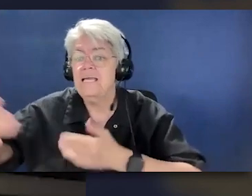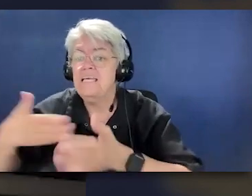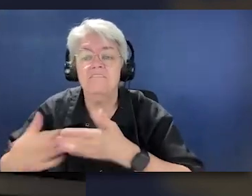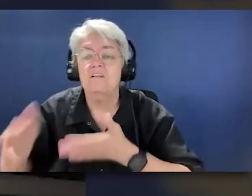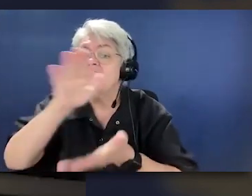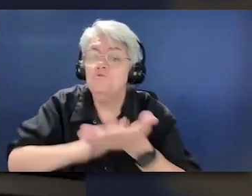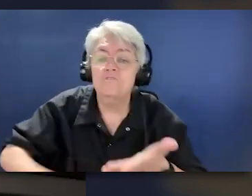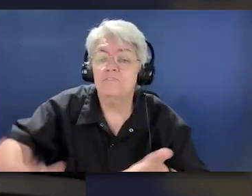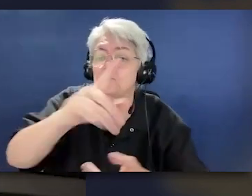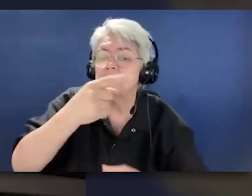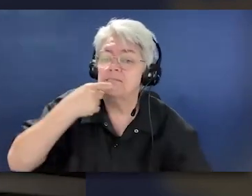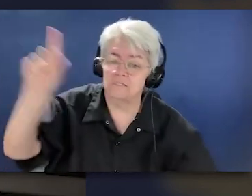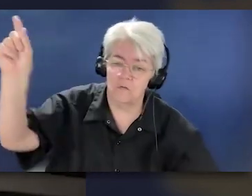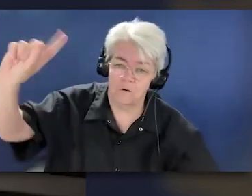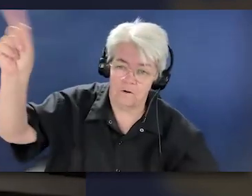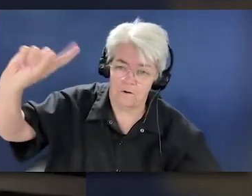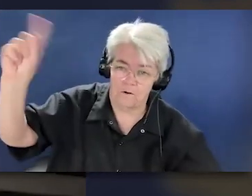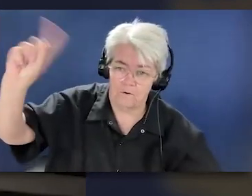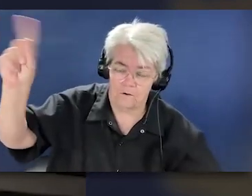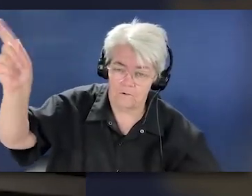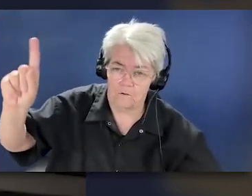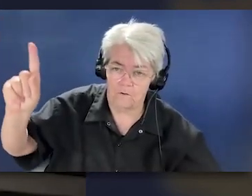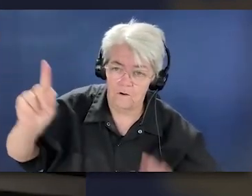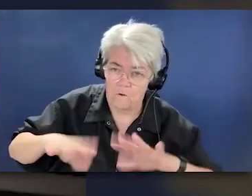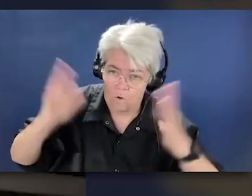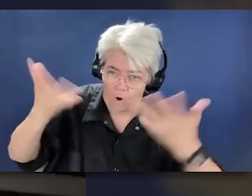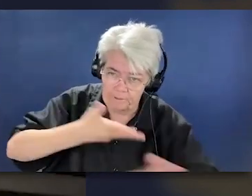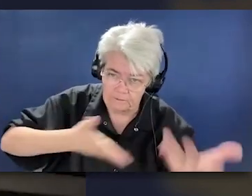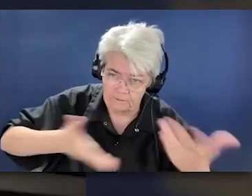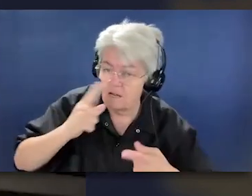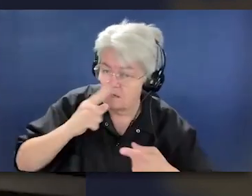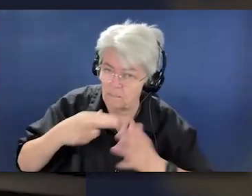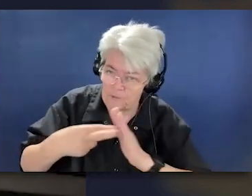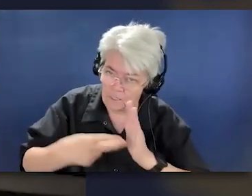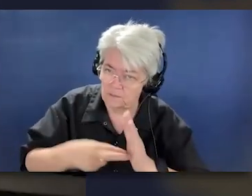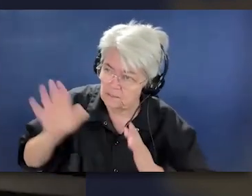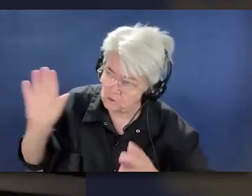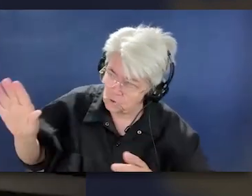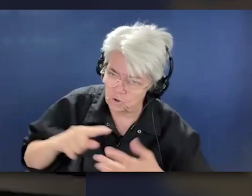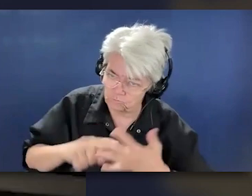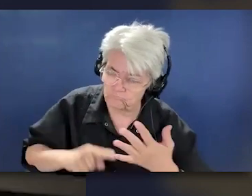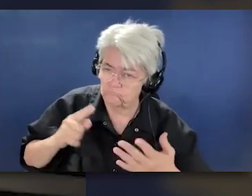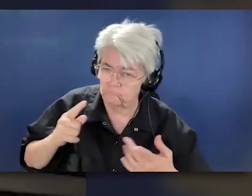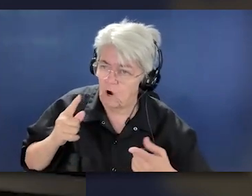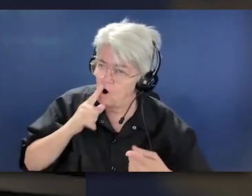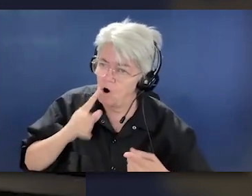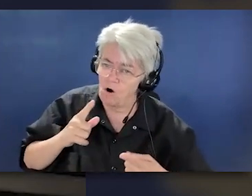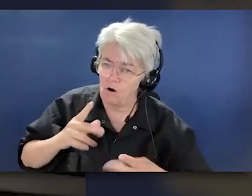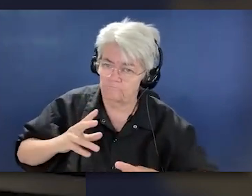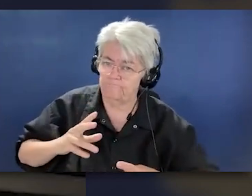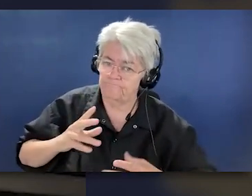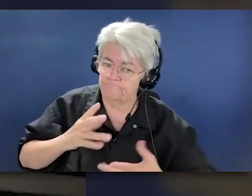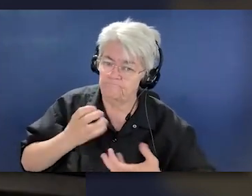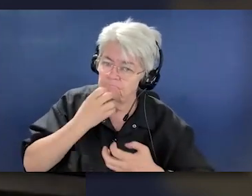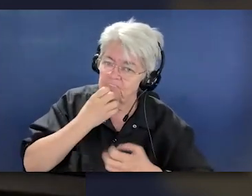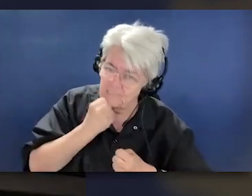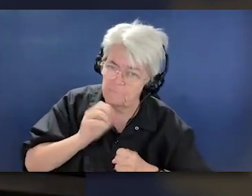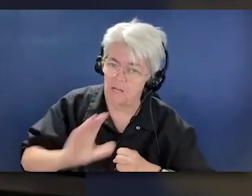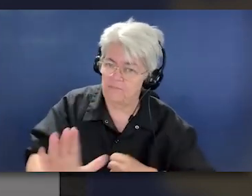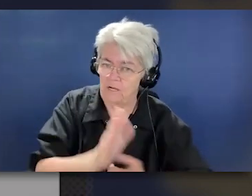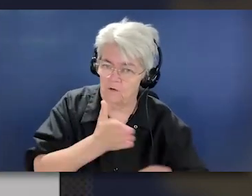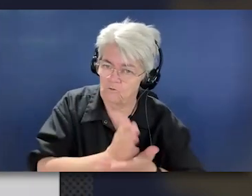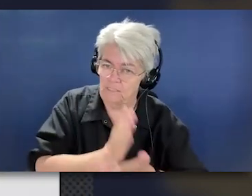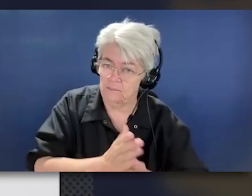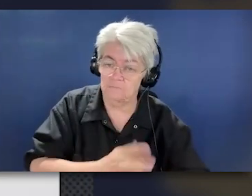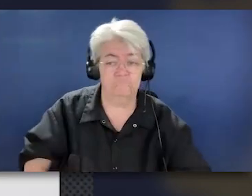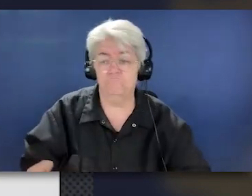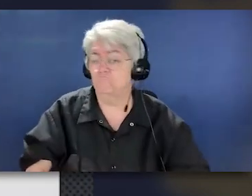tried to set, you know, and demand policies that are reasonably protective of student data.